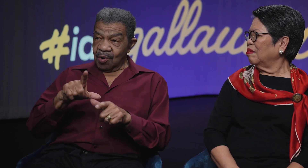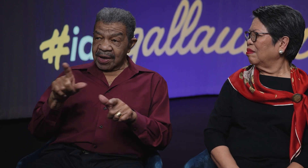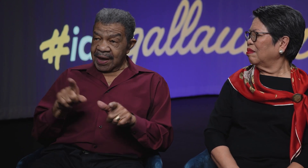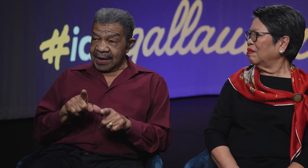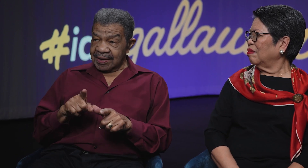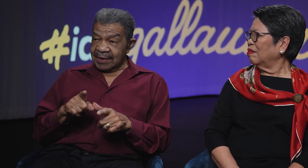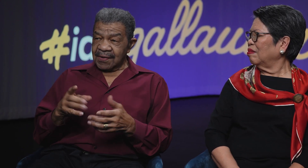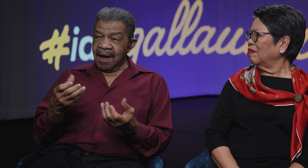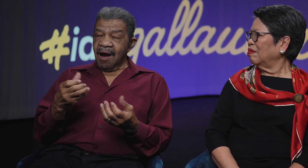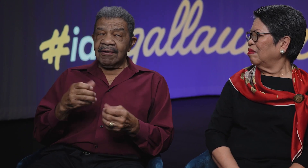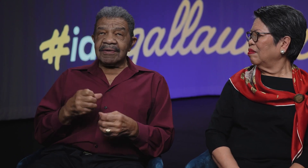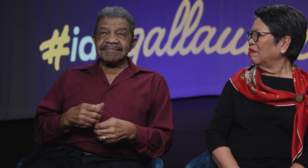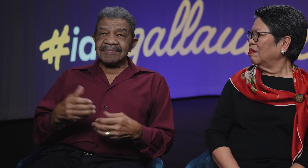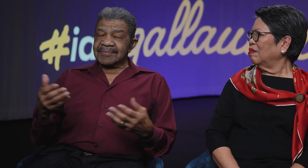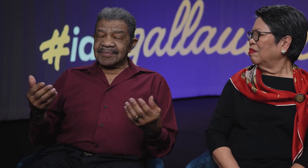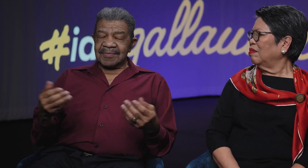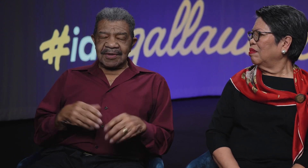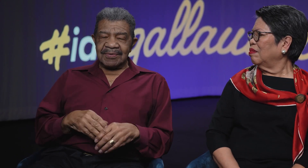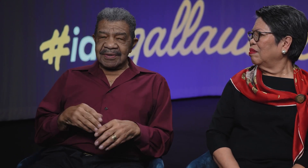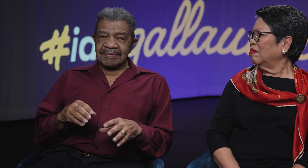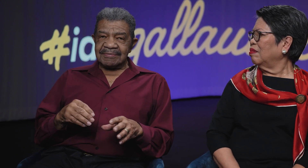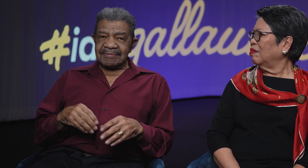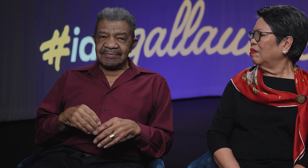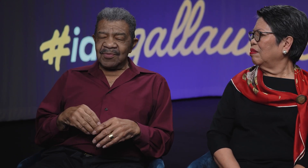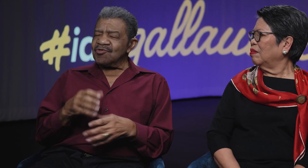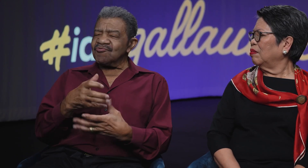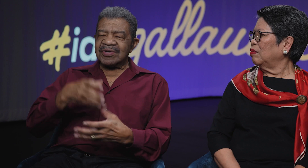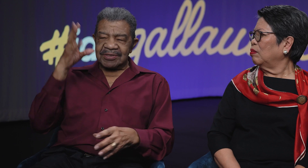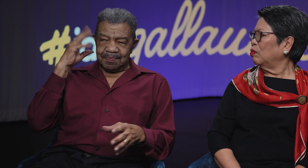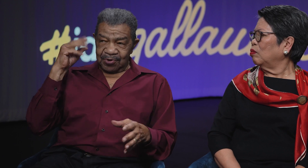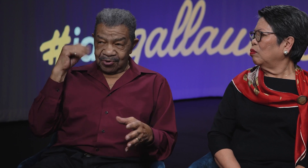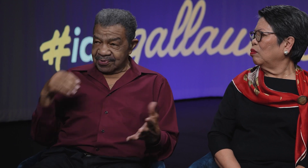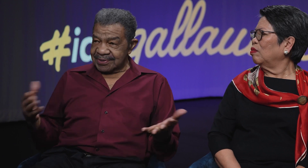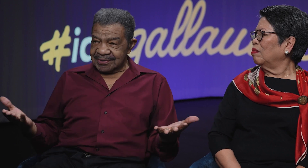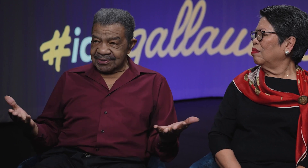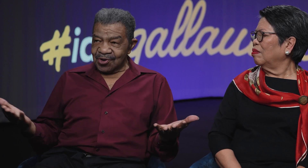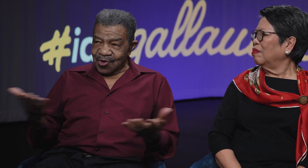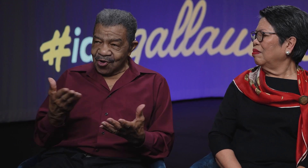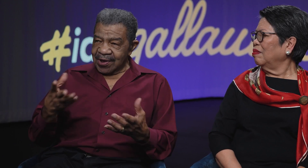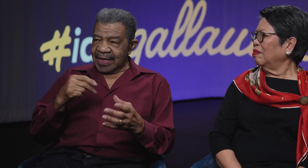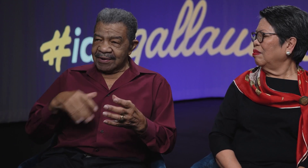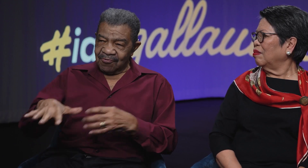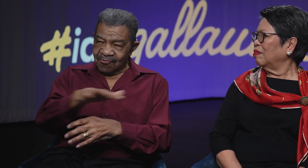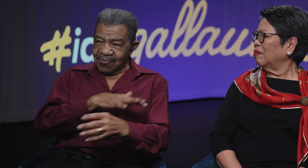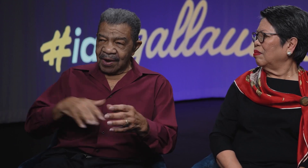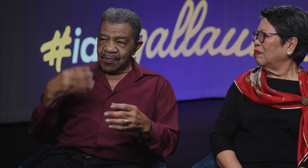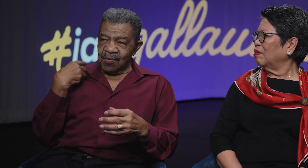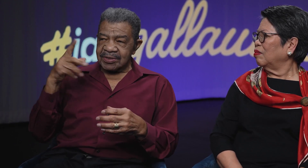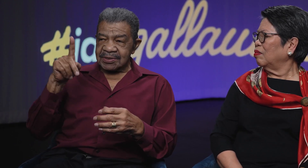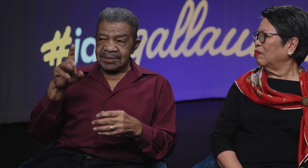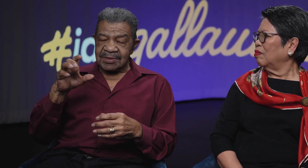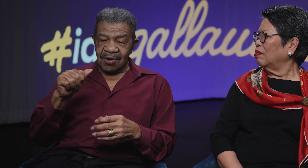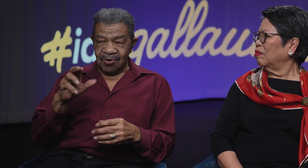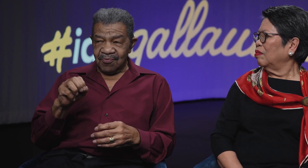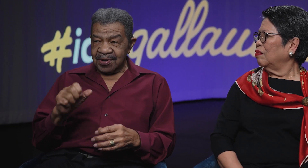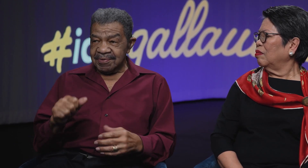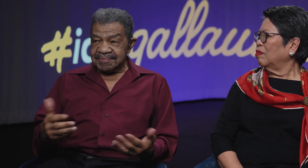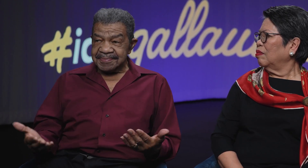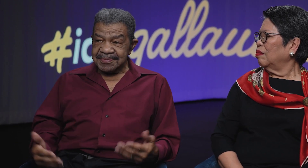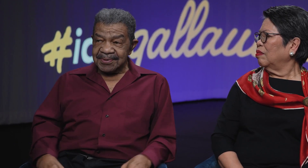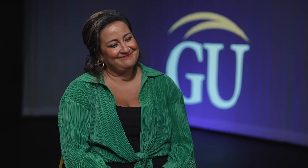it’s a rich experience being here and in the Washington DC area.